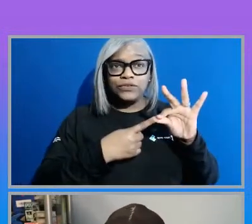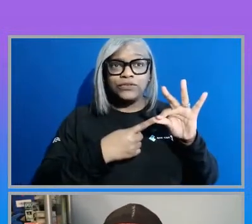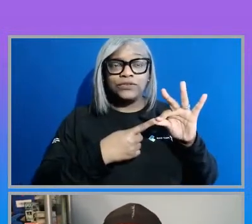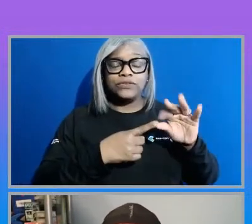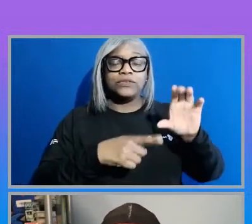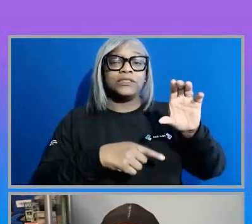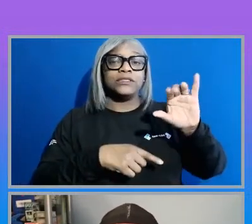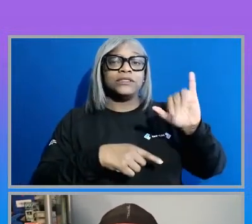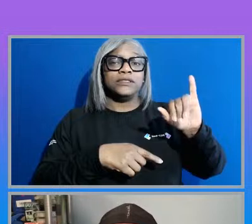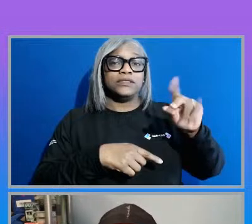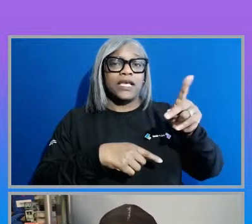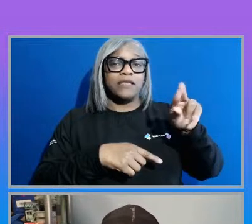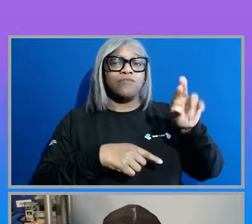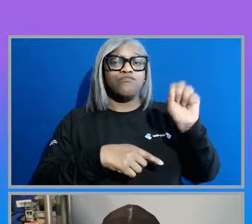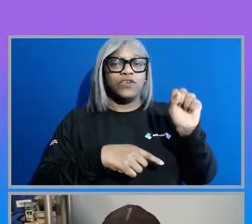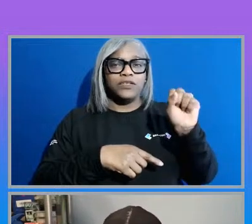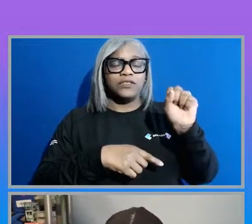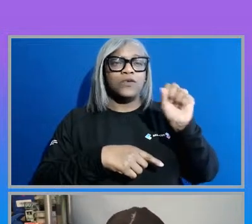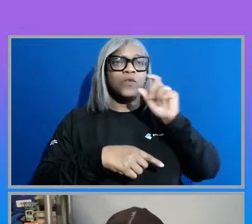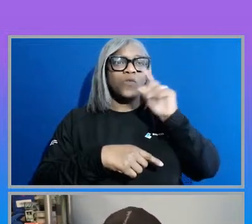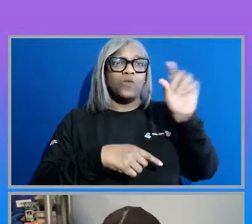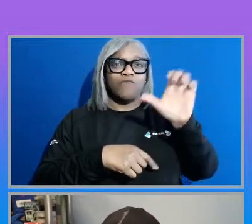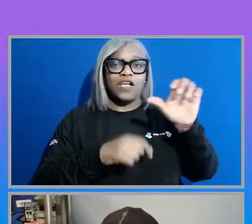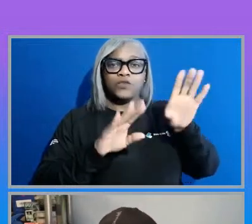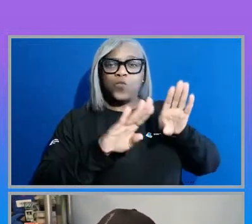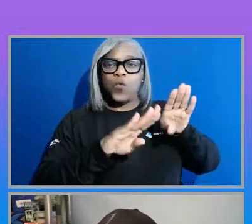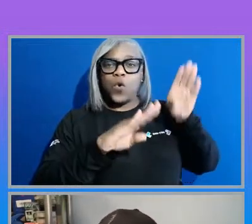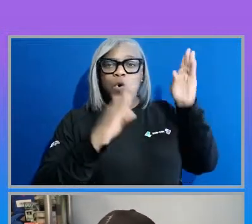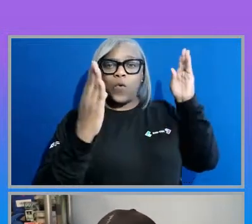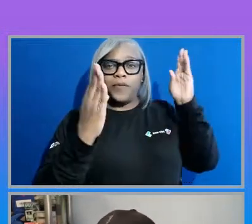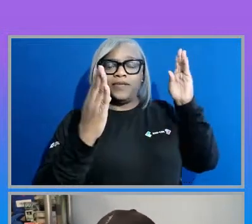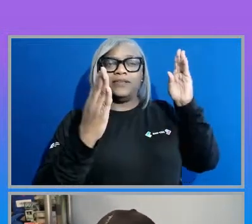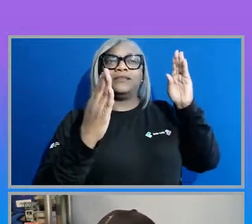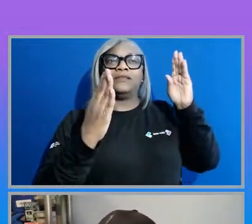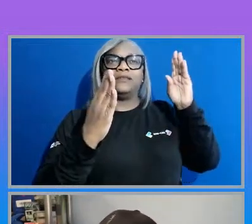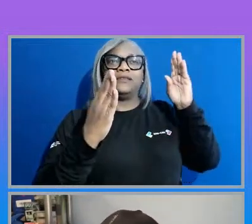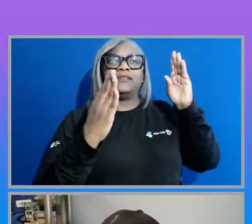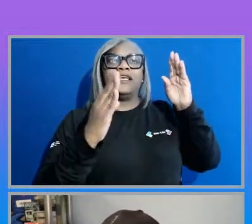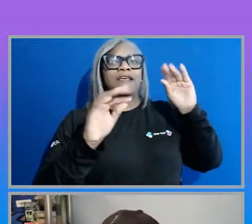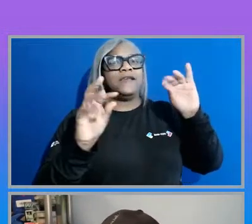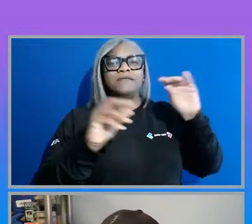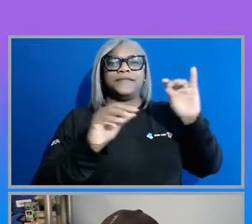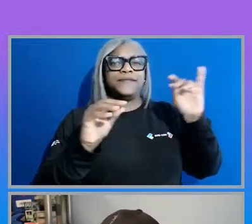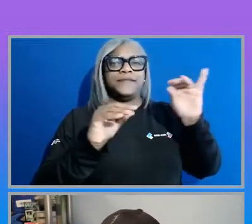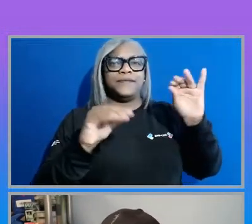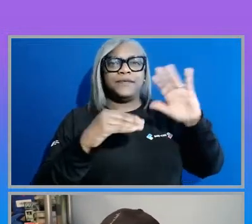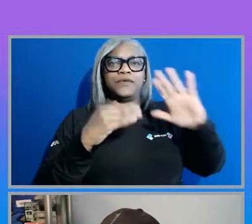and Cyprus is then going to open up my browser and then execute all of that code to do with the